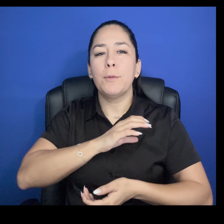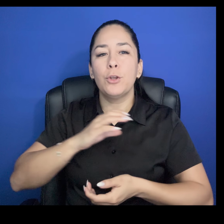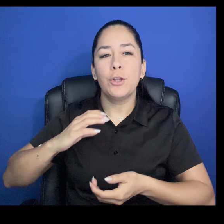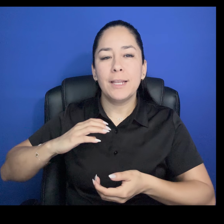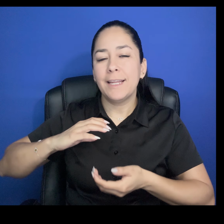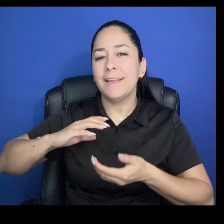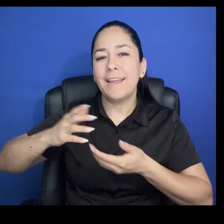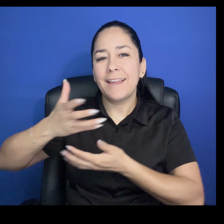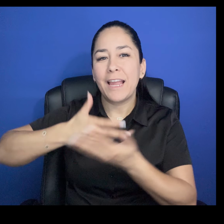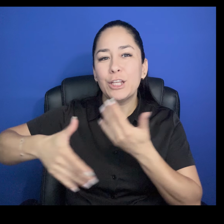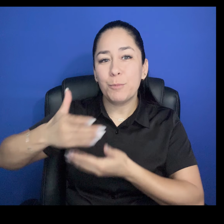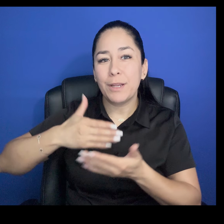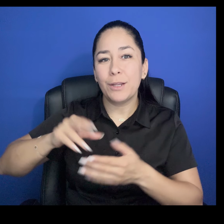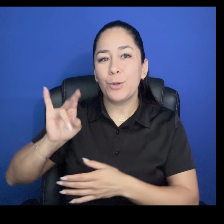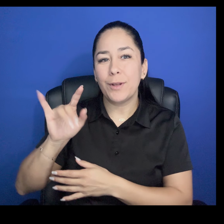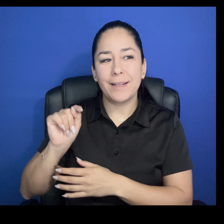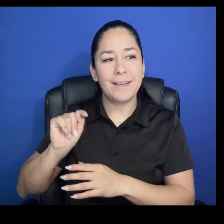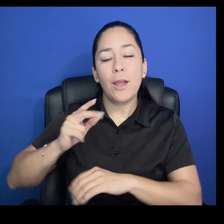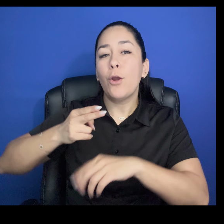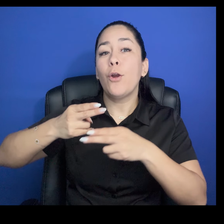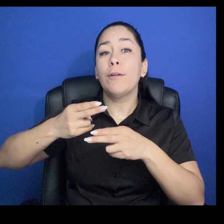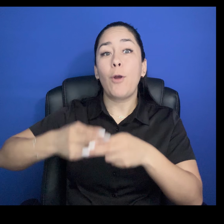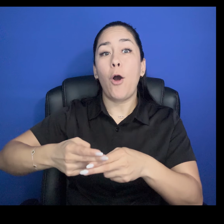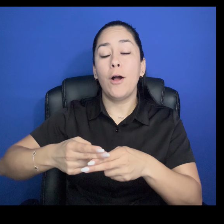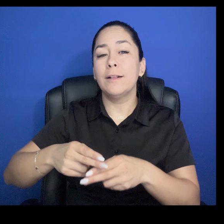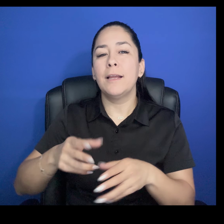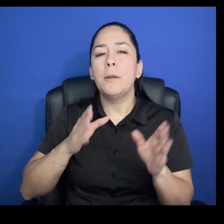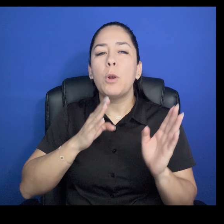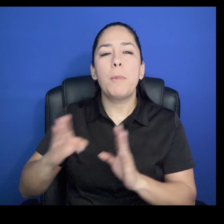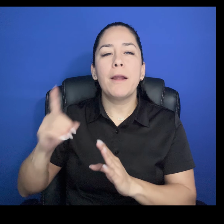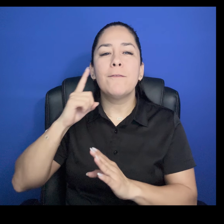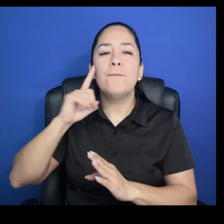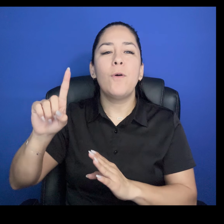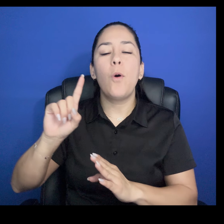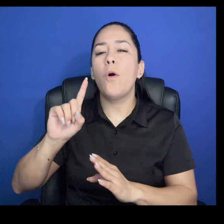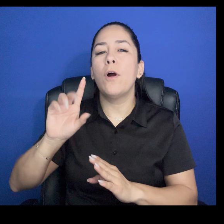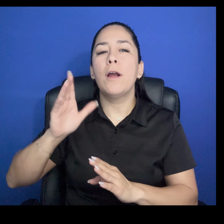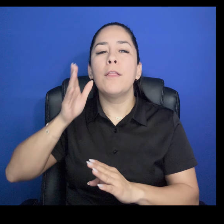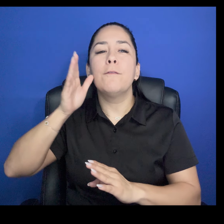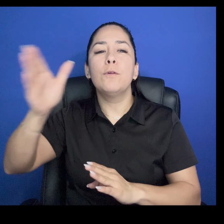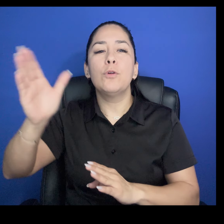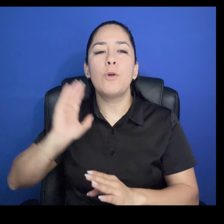Para El Futuro de Nuestras Familias, which is, preparing for the future of our families.